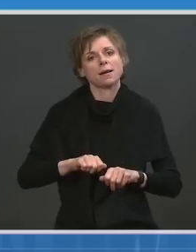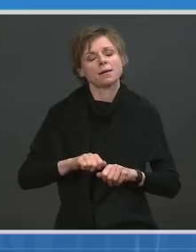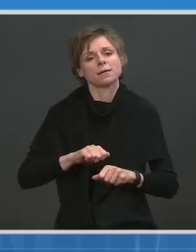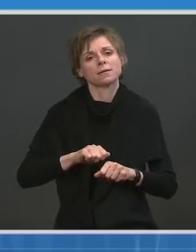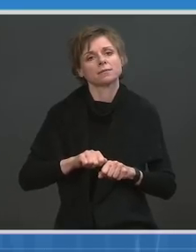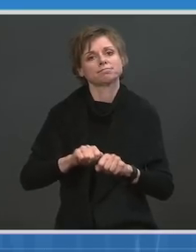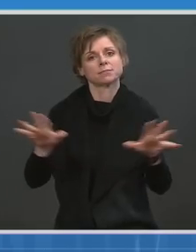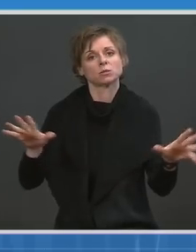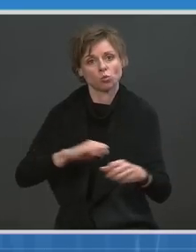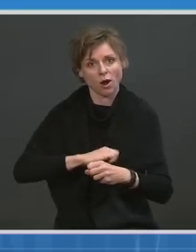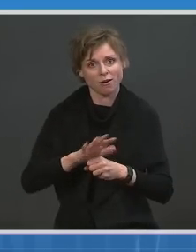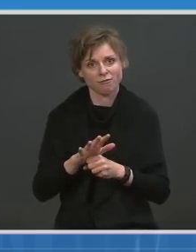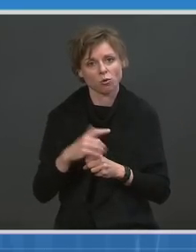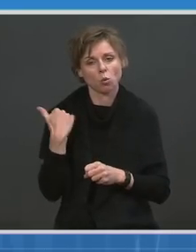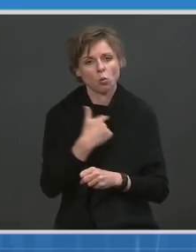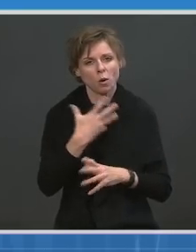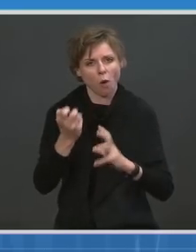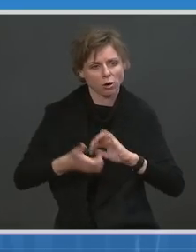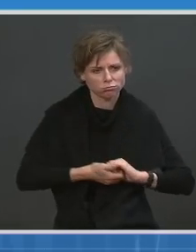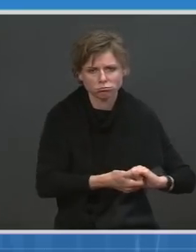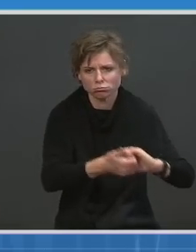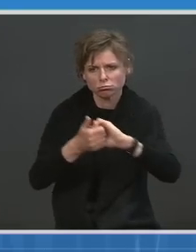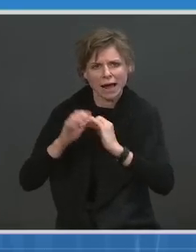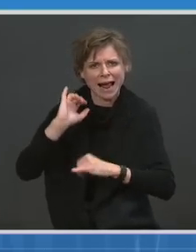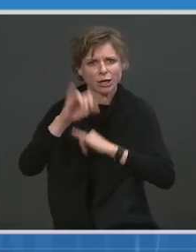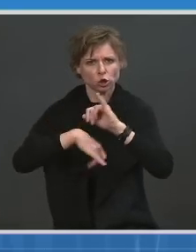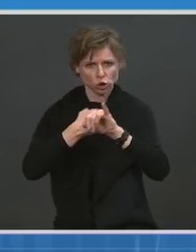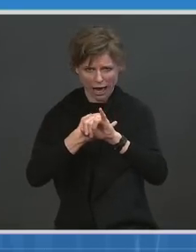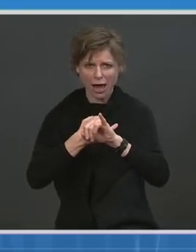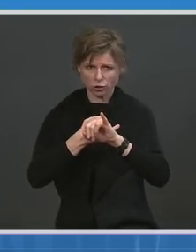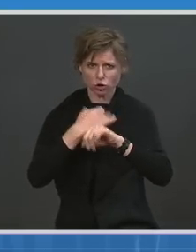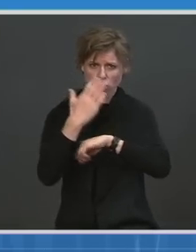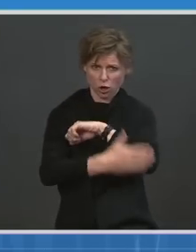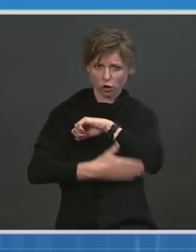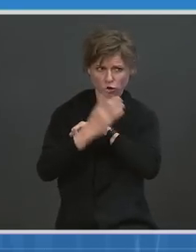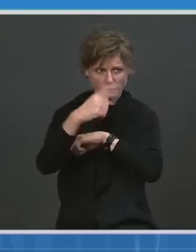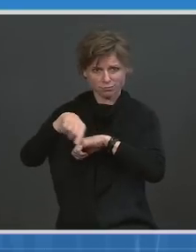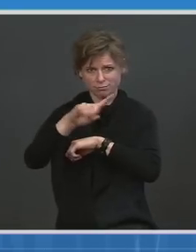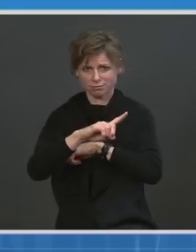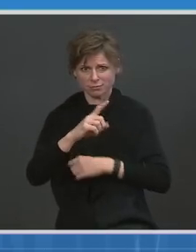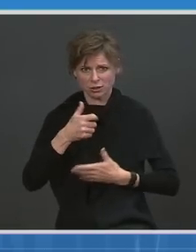with the international community and supporting global efforts to address public health and humanitarian concerns.